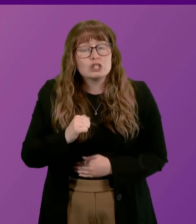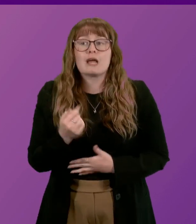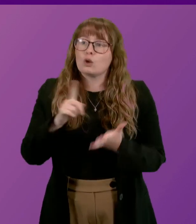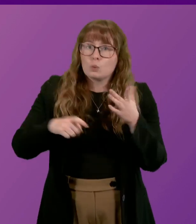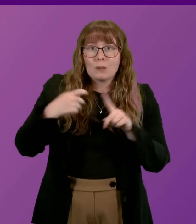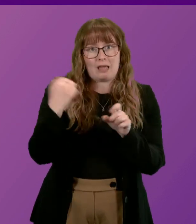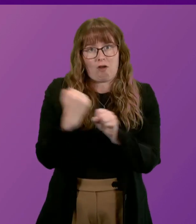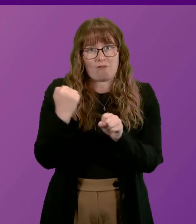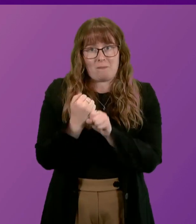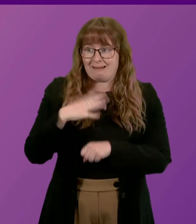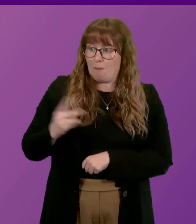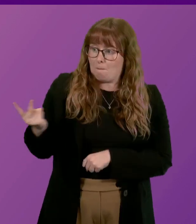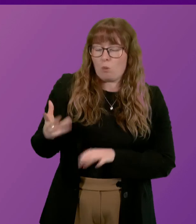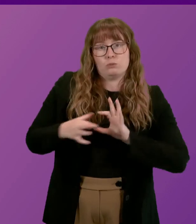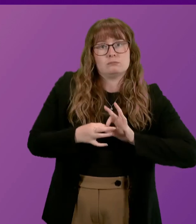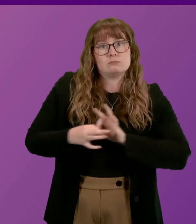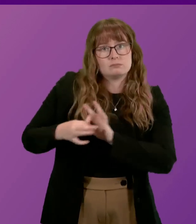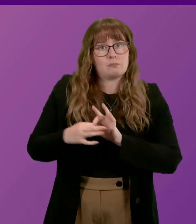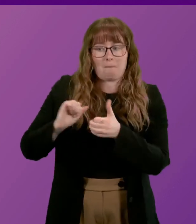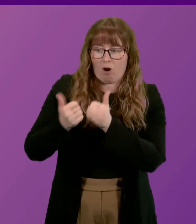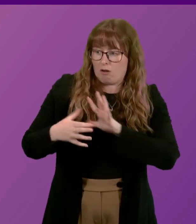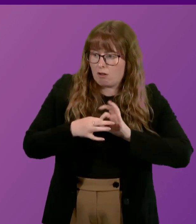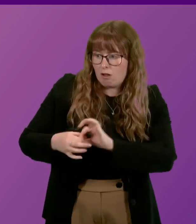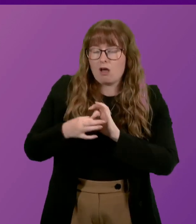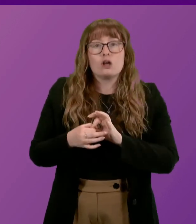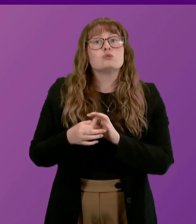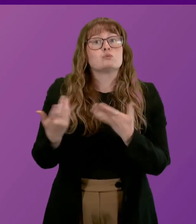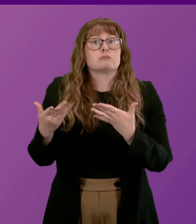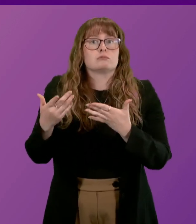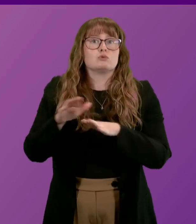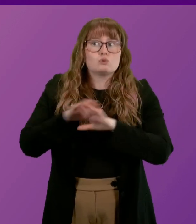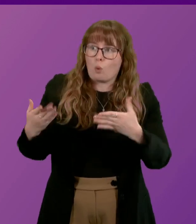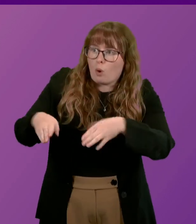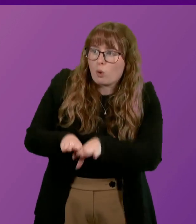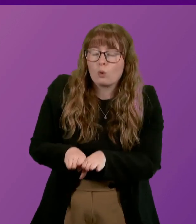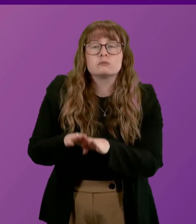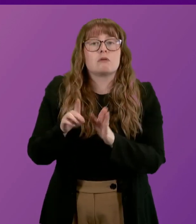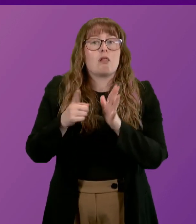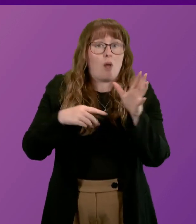Kingdom Governments to work together to prevent the closure of the Camelon and Larbert sites.